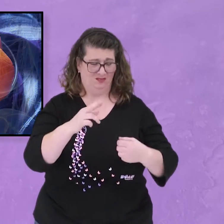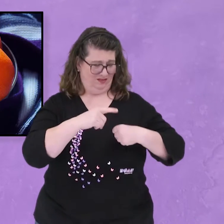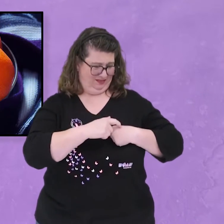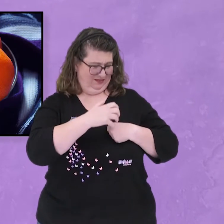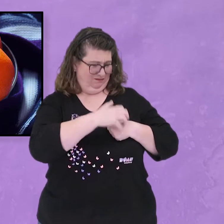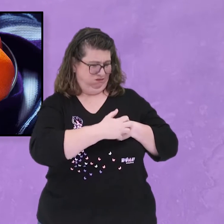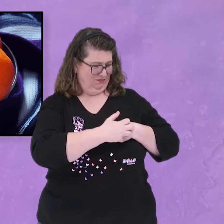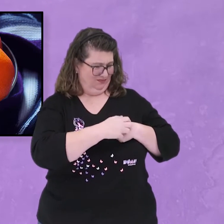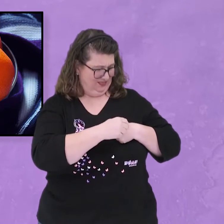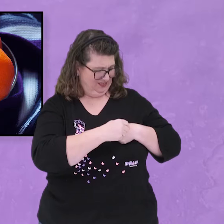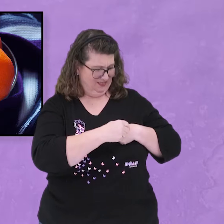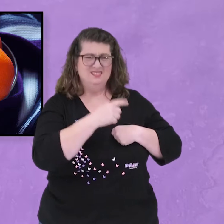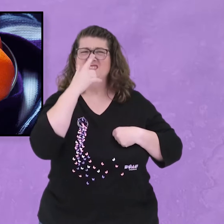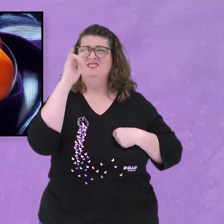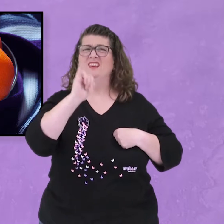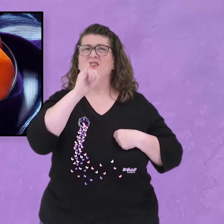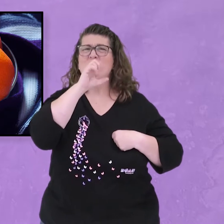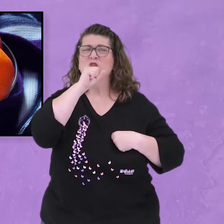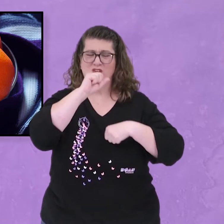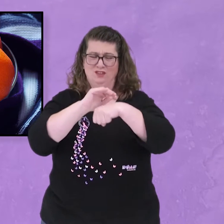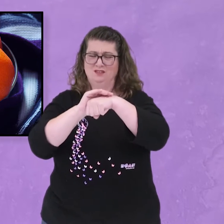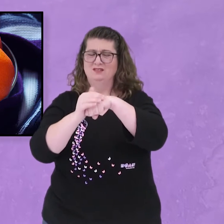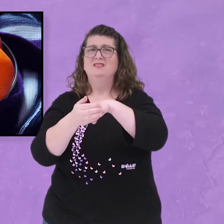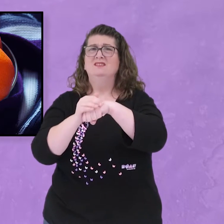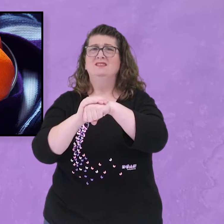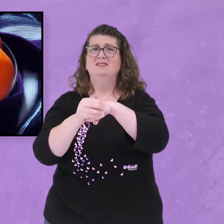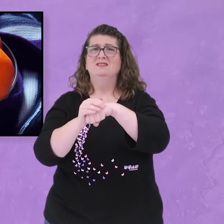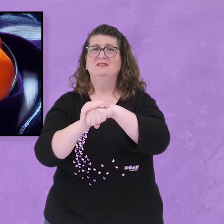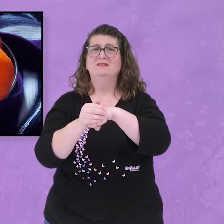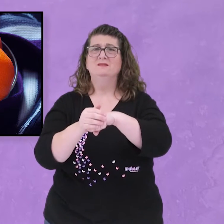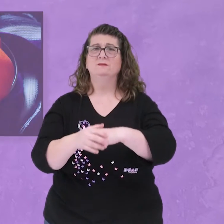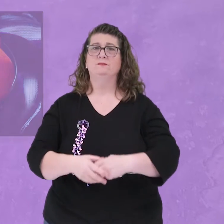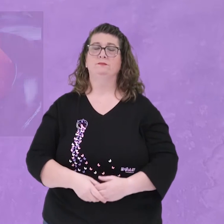pitting of the skin over your breast (like the skin of an orange).